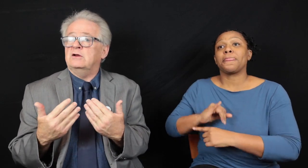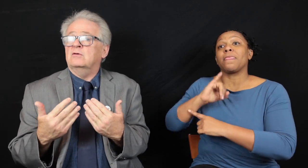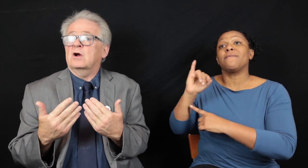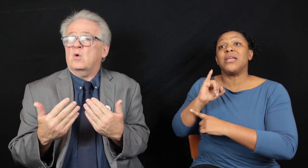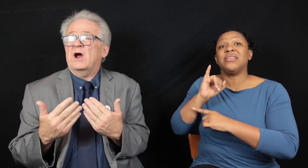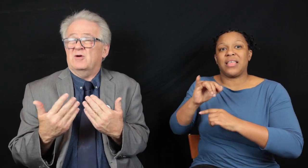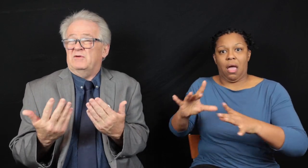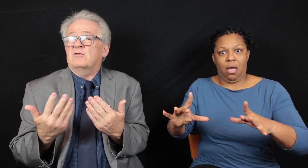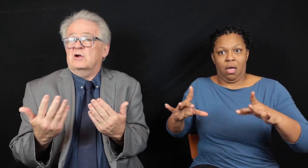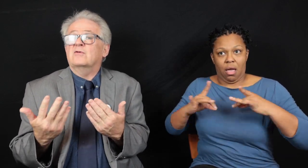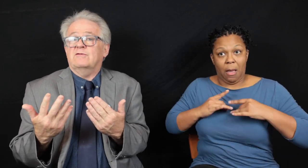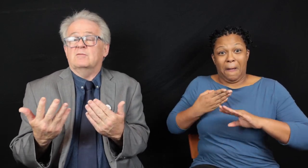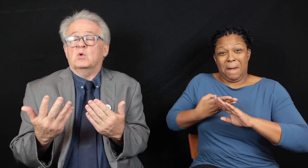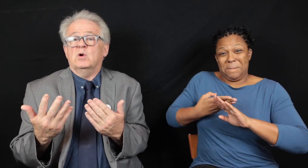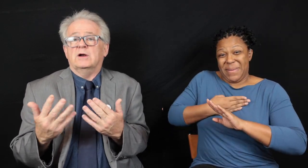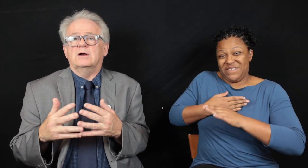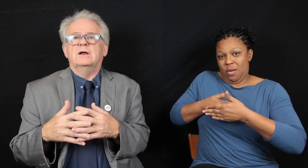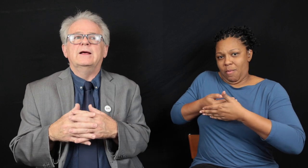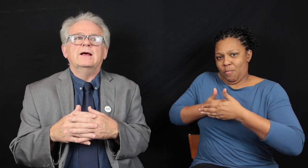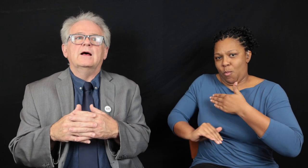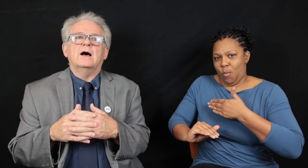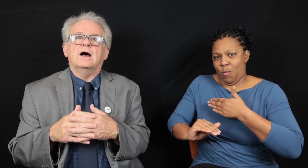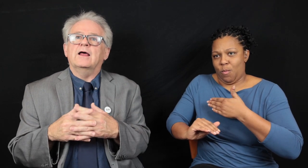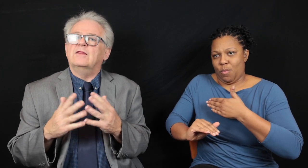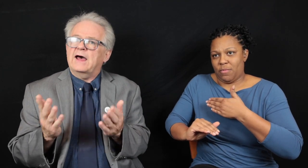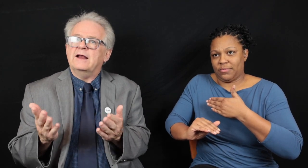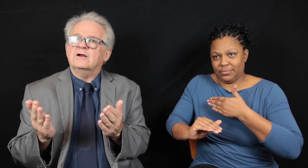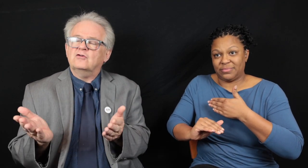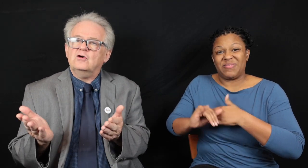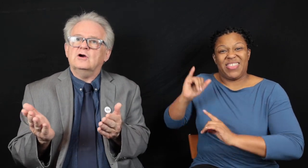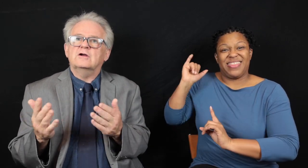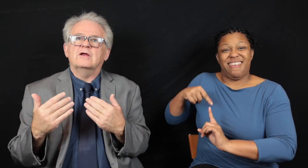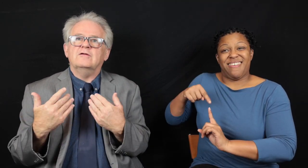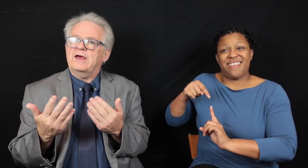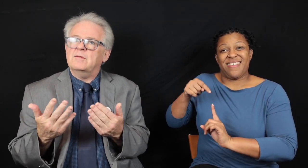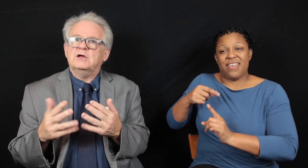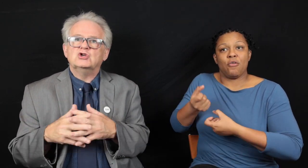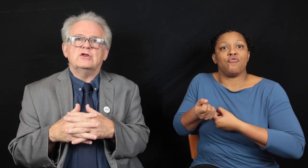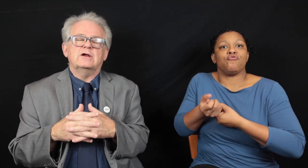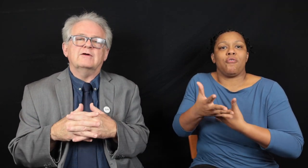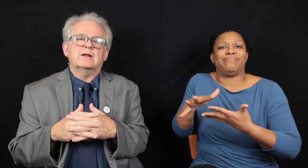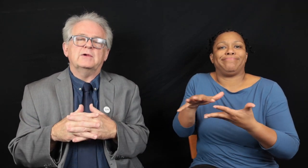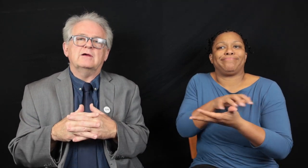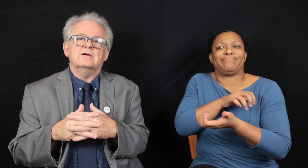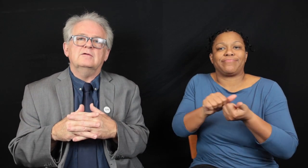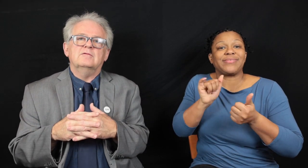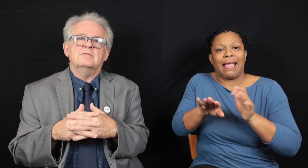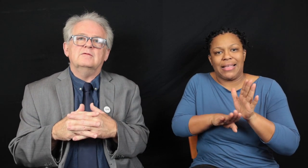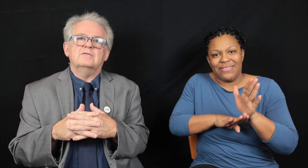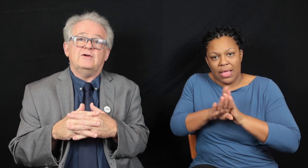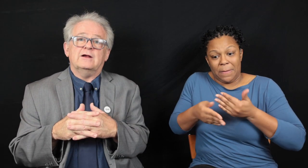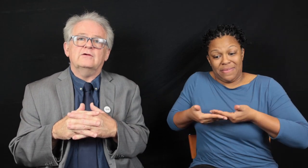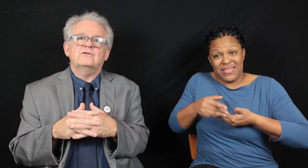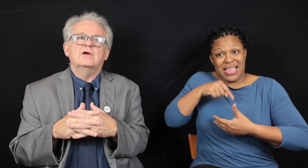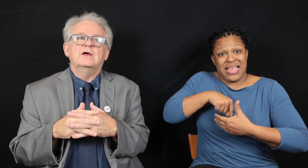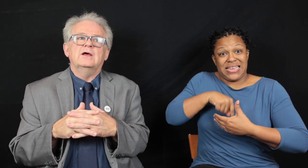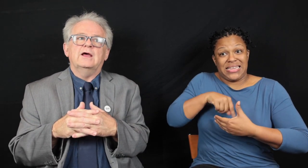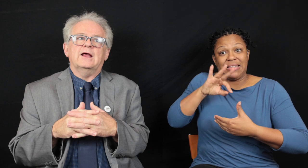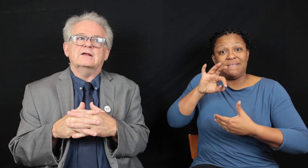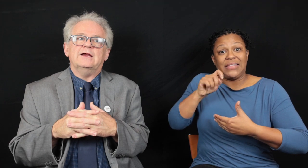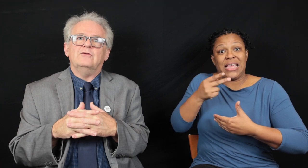that you acquire before you’re even born and that in turn can damage the developing fetus and lead